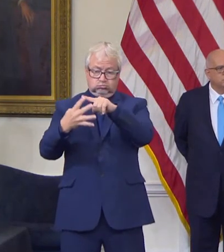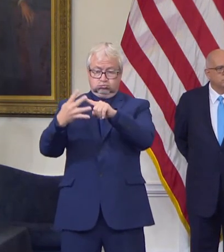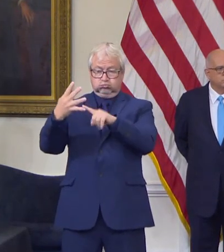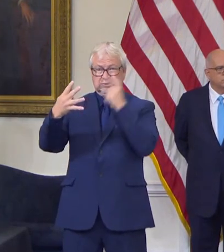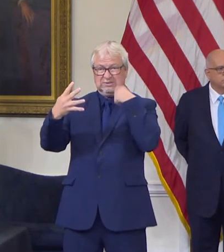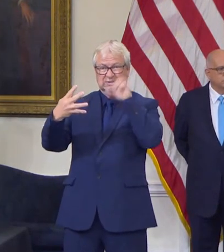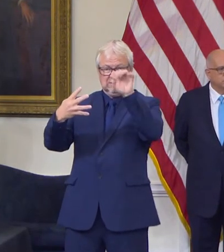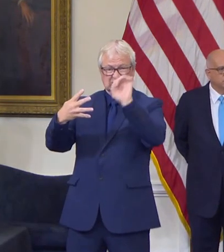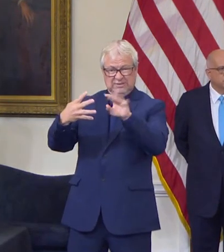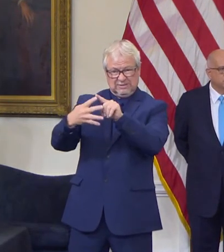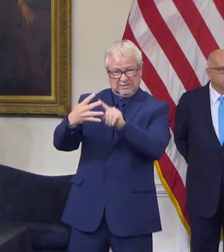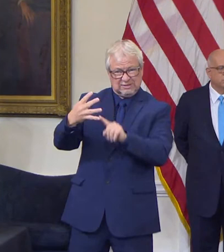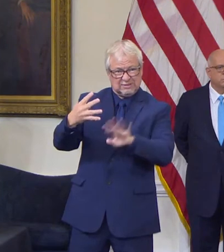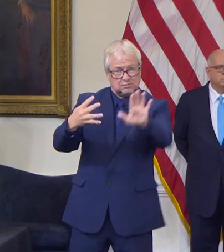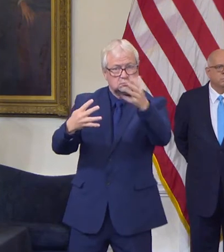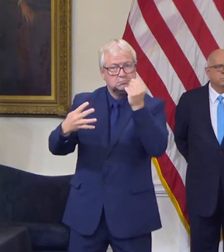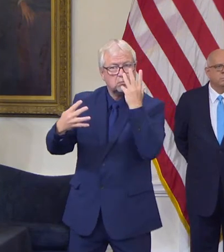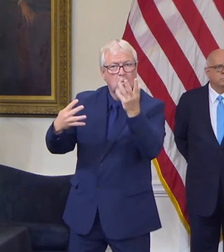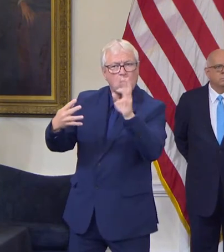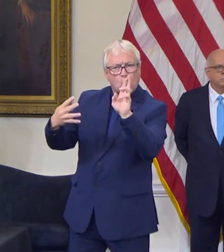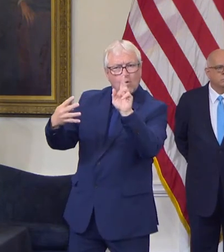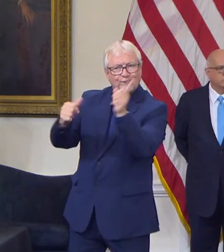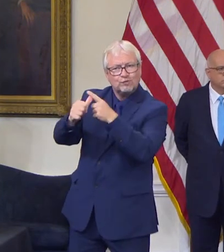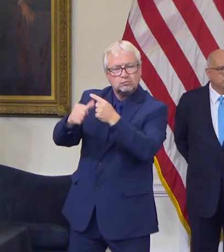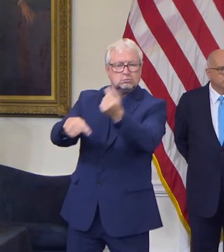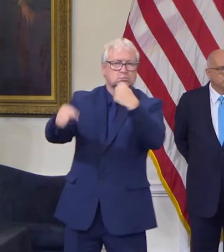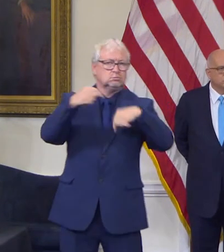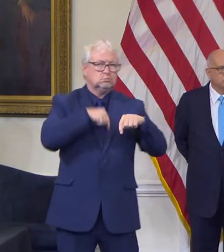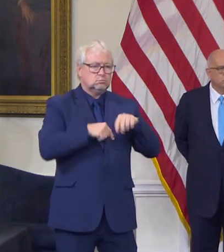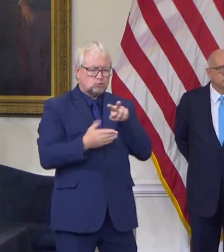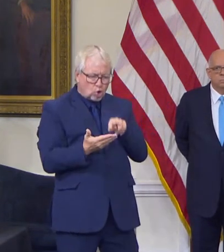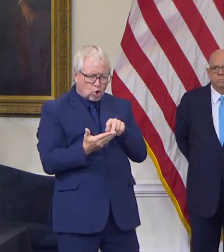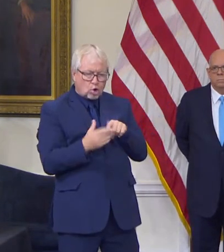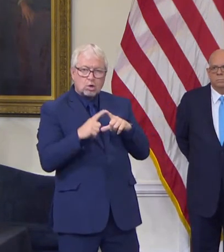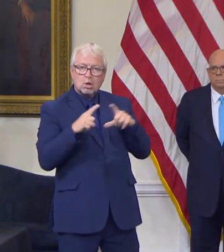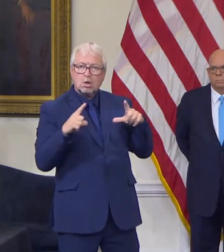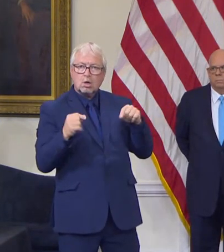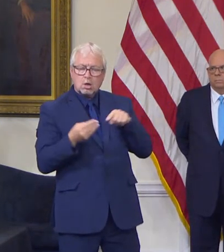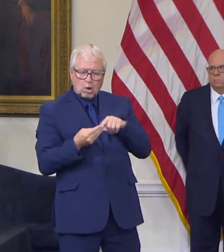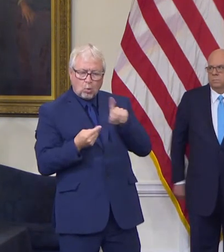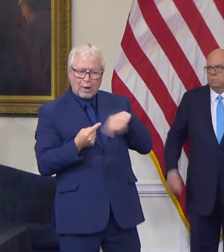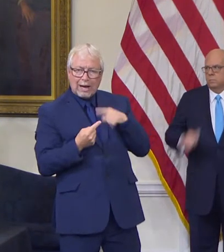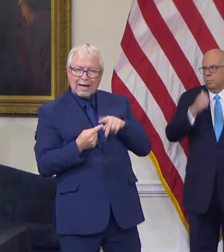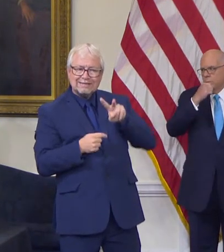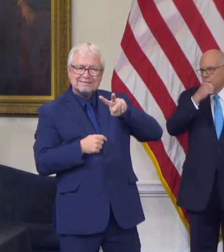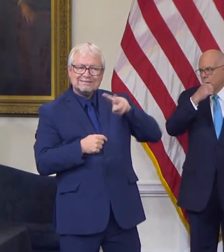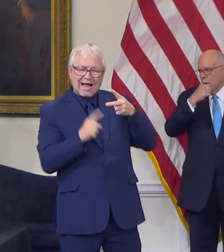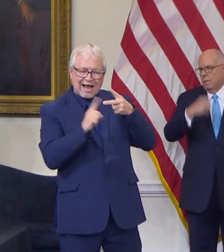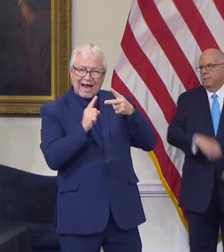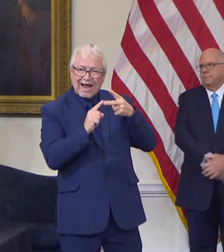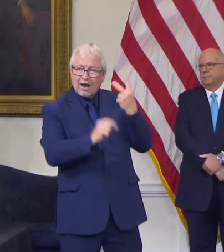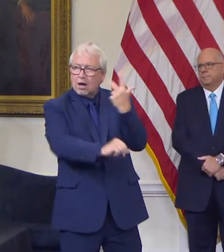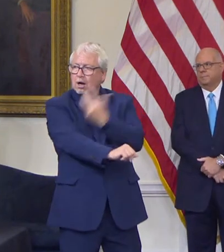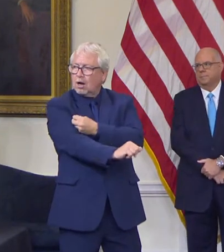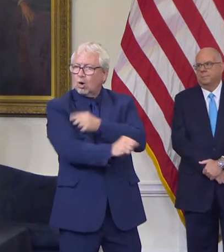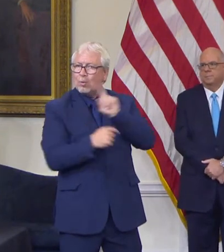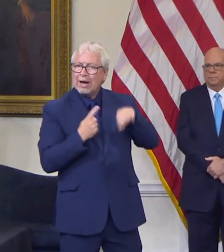In other words, you are eligible 6 months after your second Pfizer shot. Marylanders